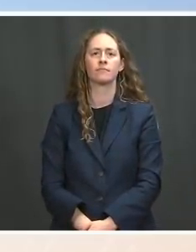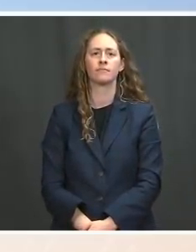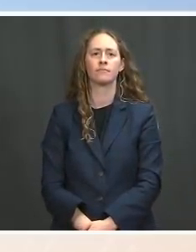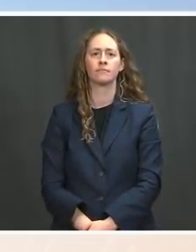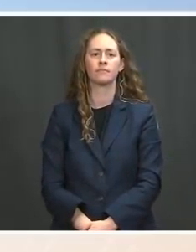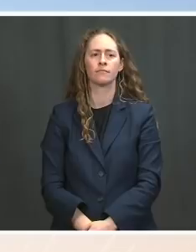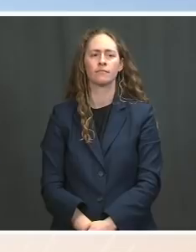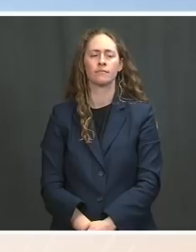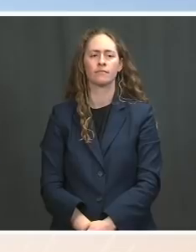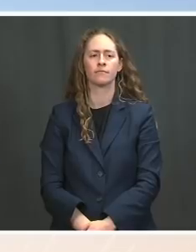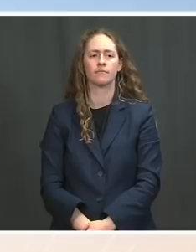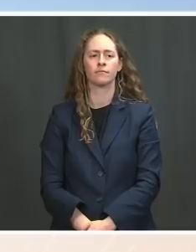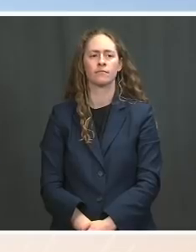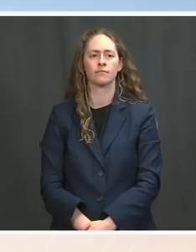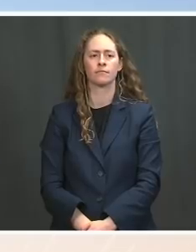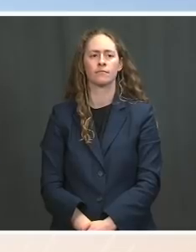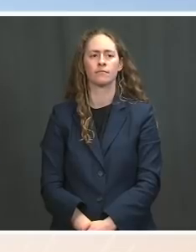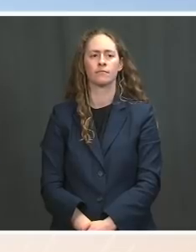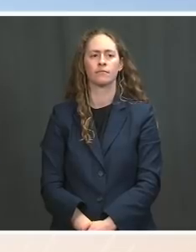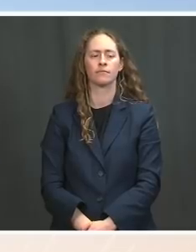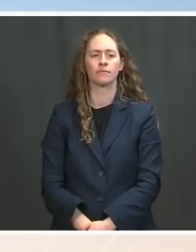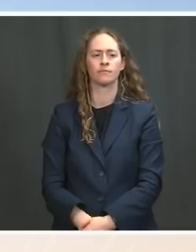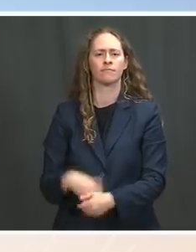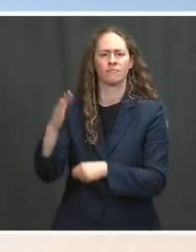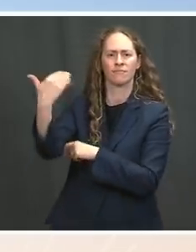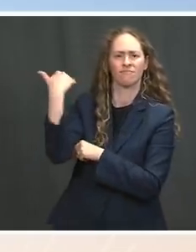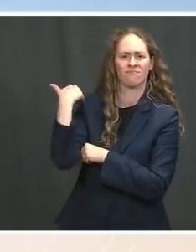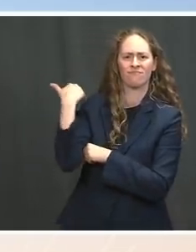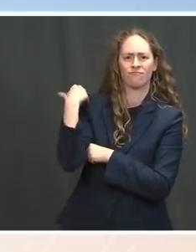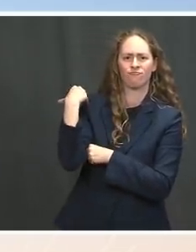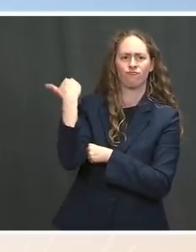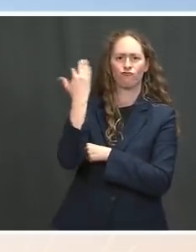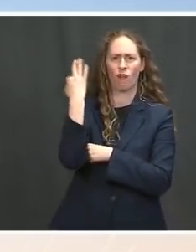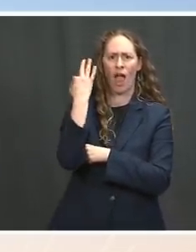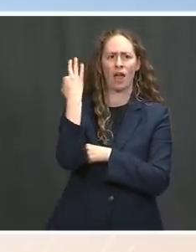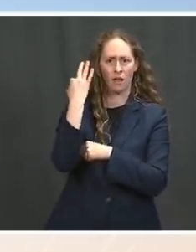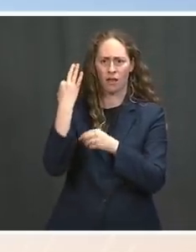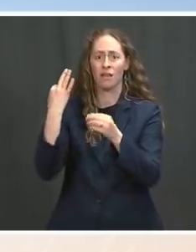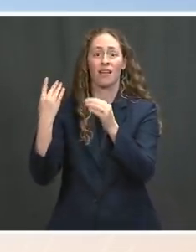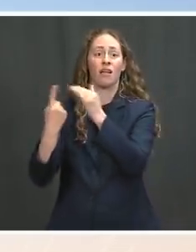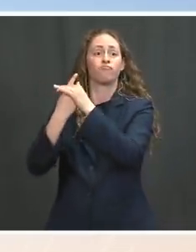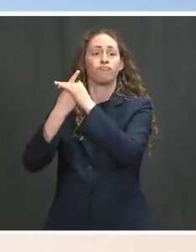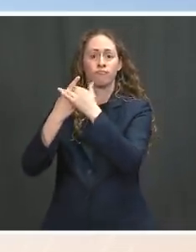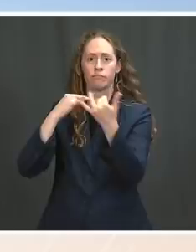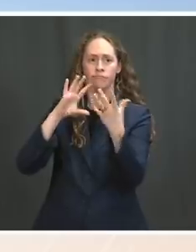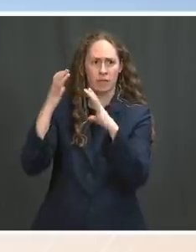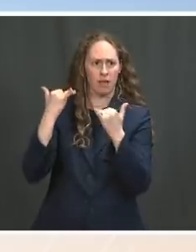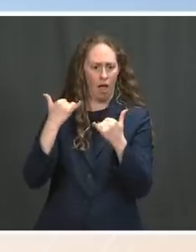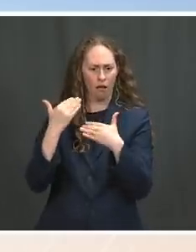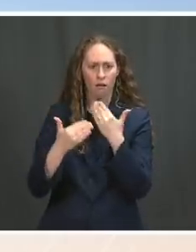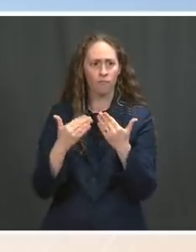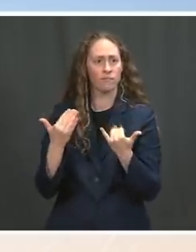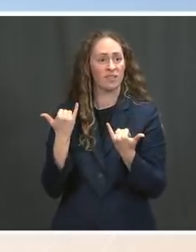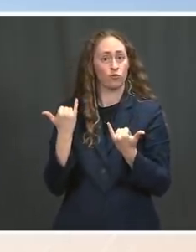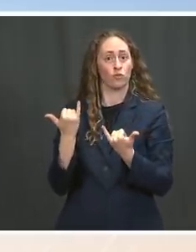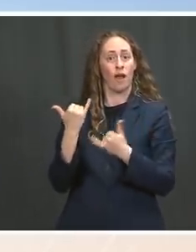but things are getting really crazy out there. The Consumer Product Safety Commission is warning people not to fill up plastic bags with gasoline.